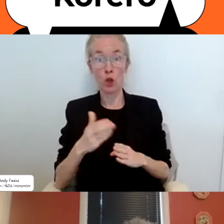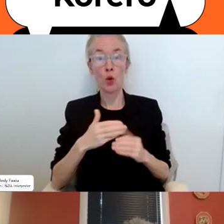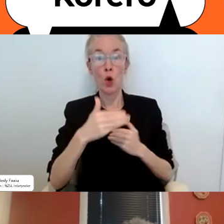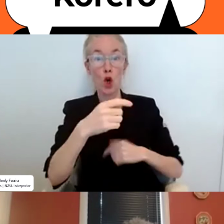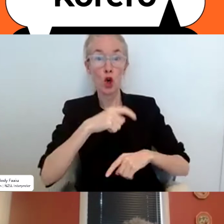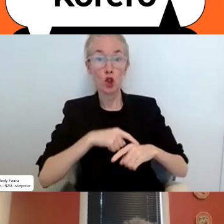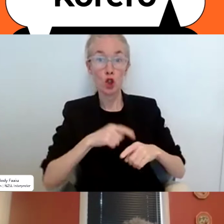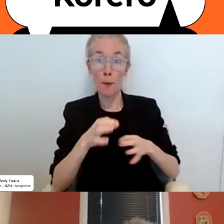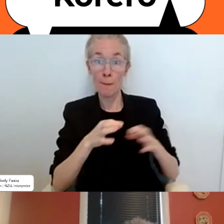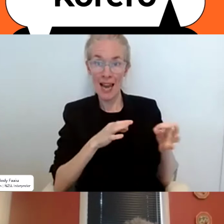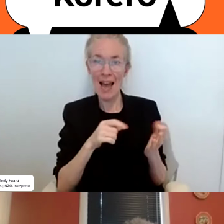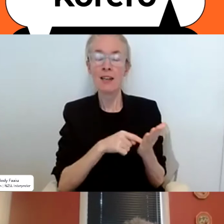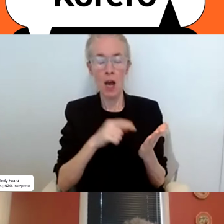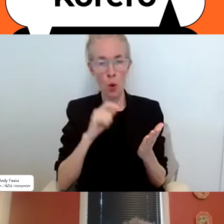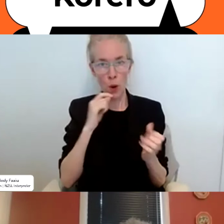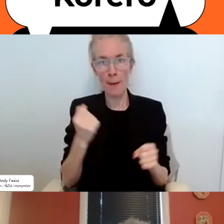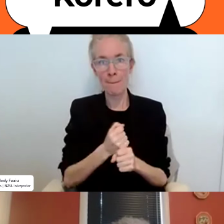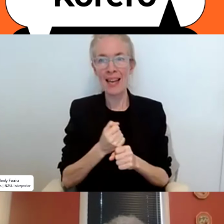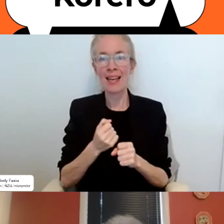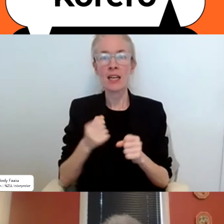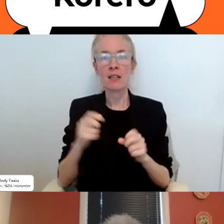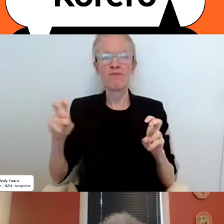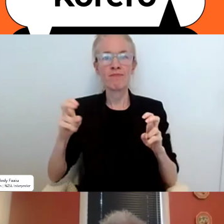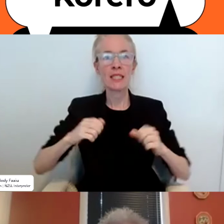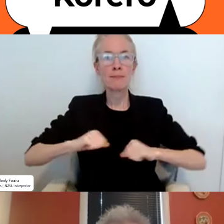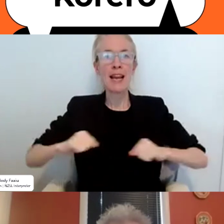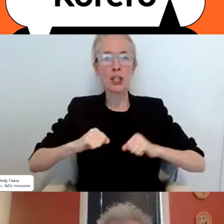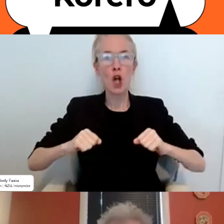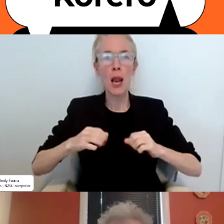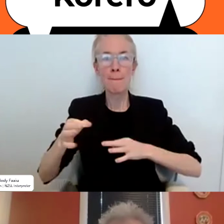for all the other townships right through the district, and that